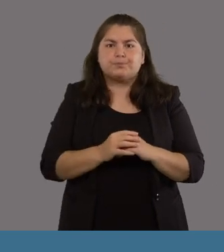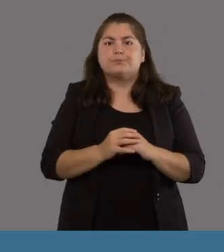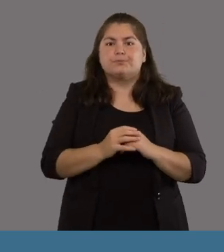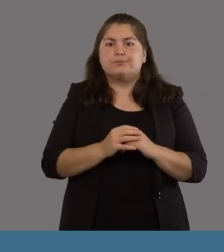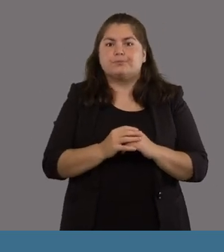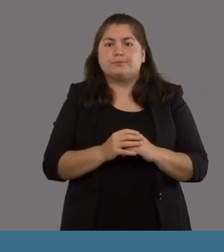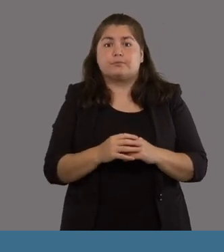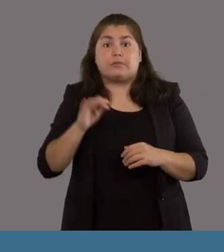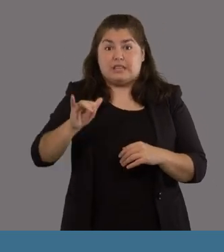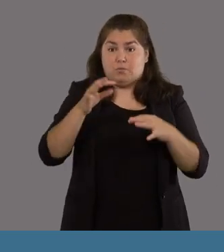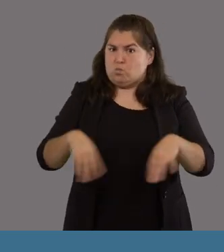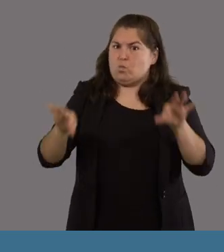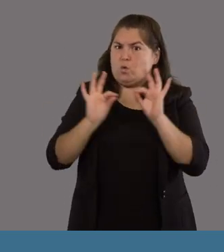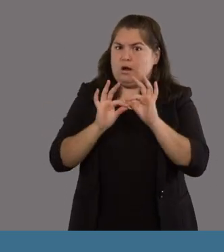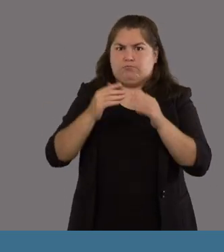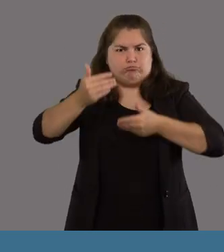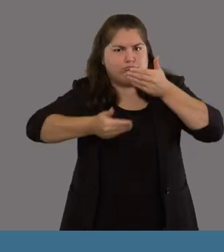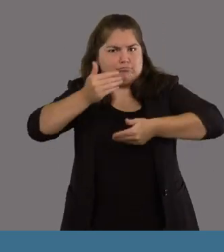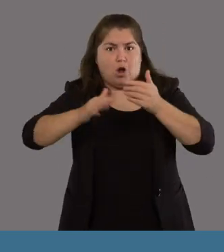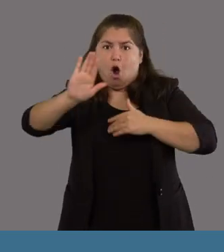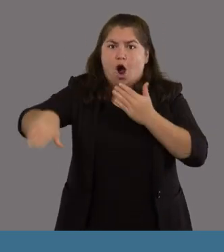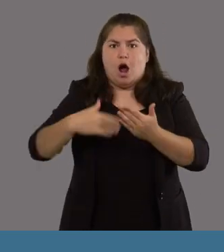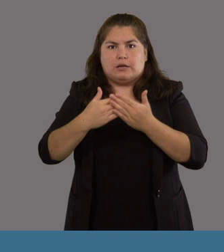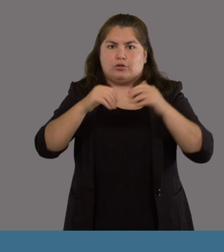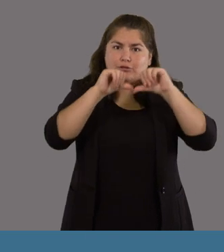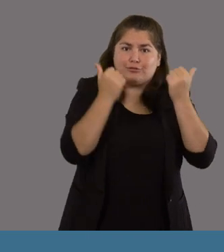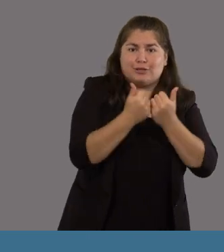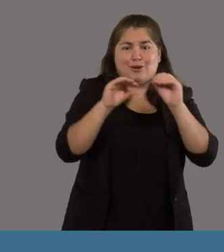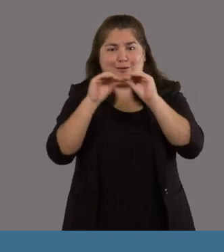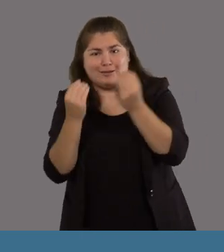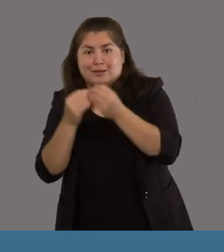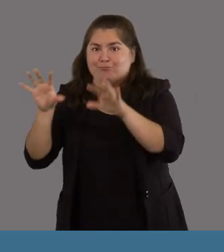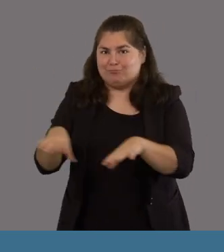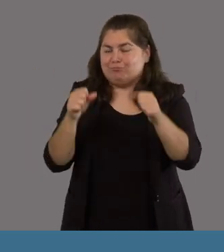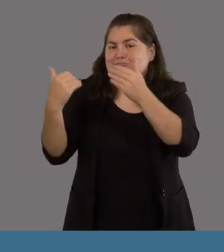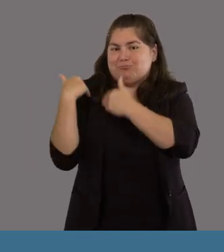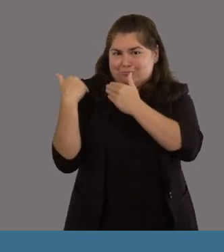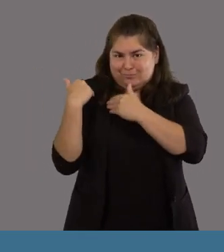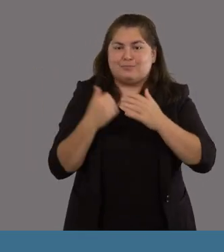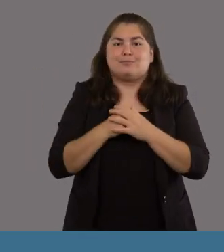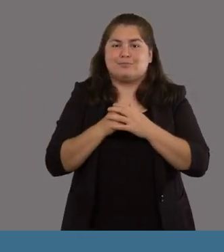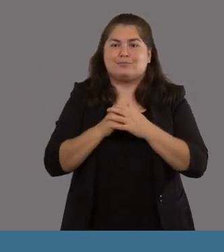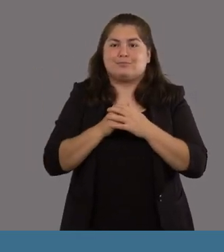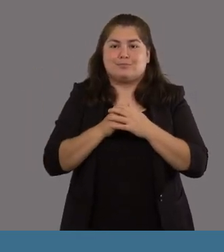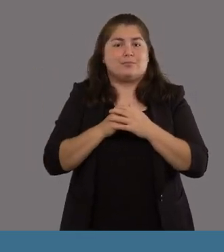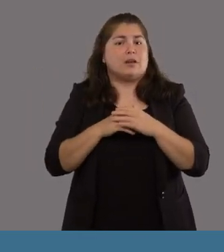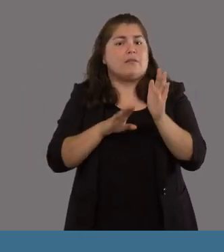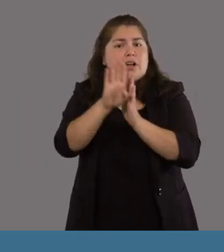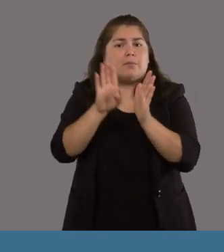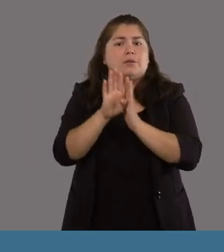their histories. This is a step that all agencies and organizations must undertake.